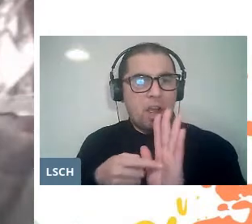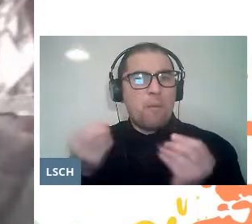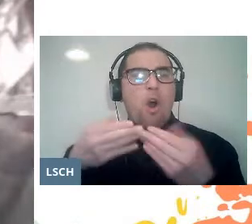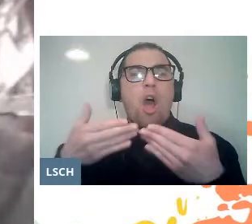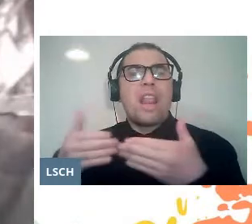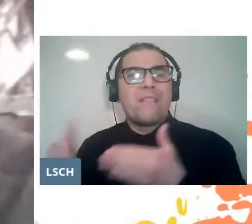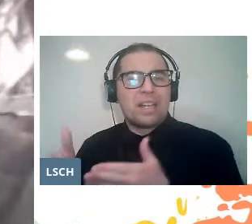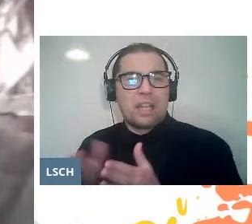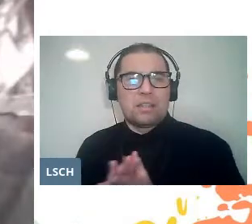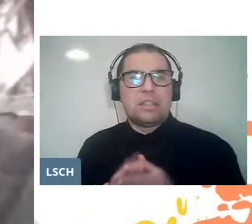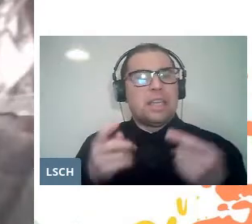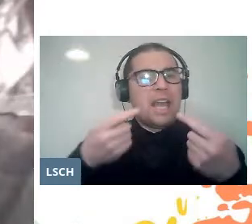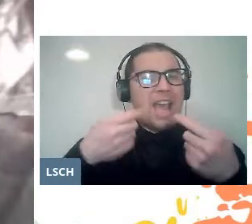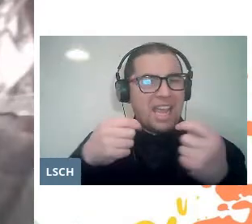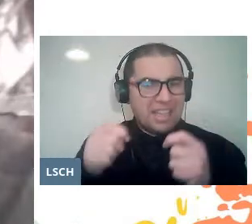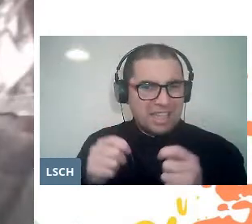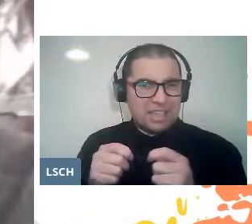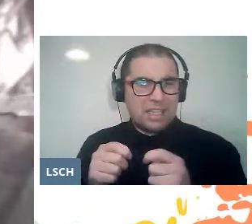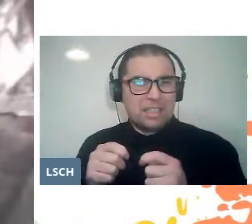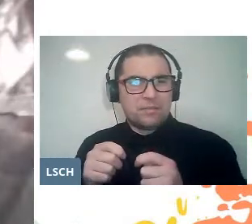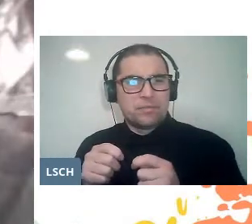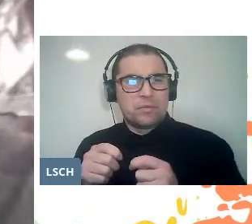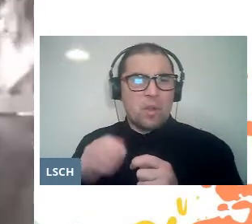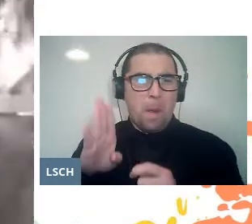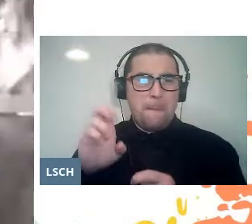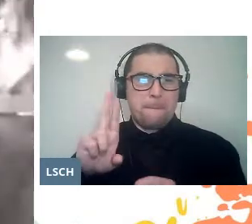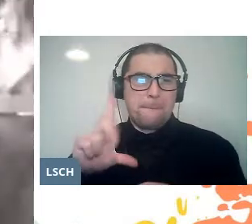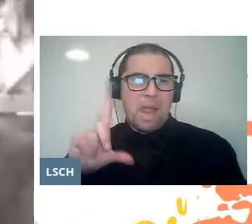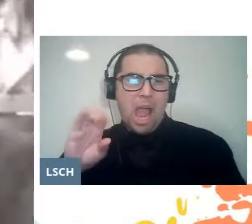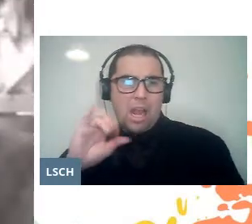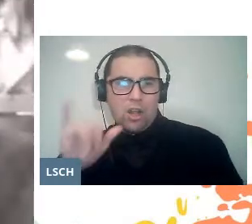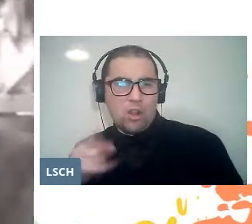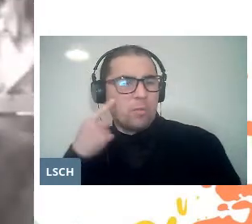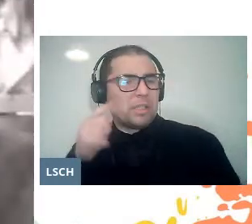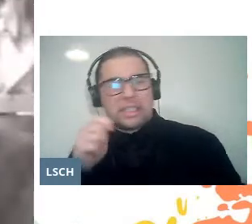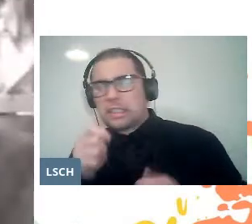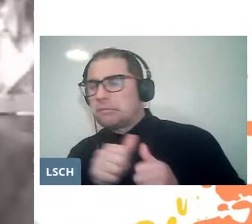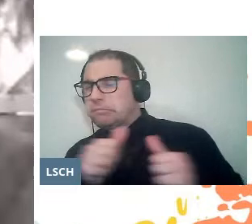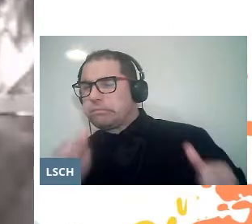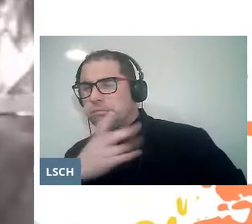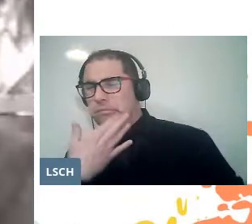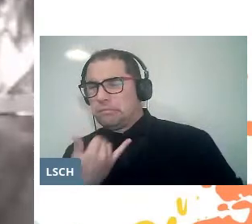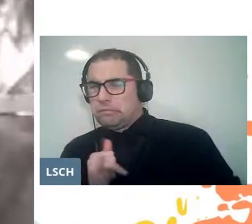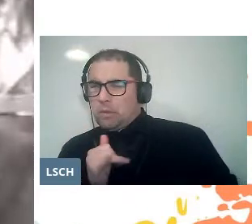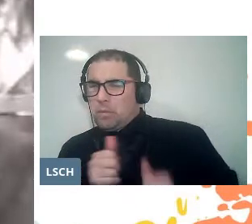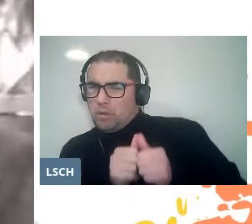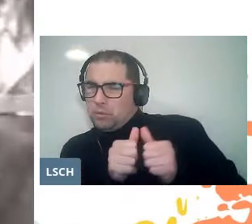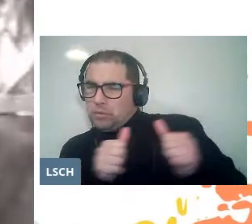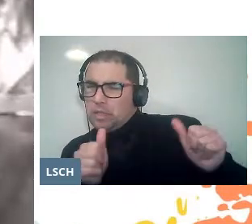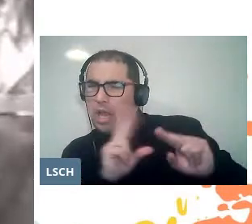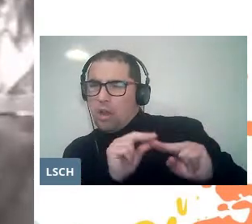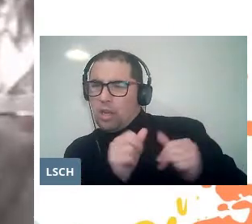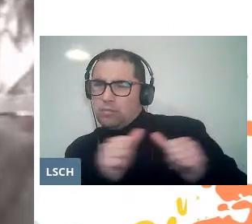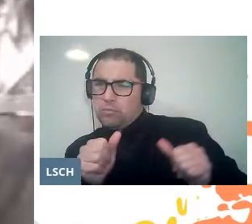and there is a kind of distancing from the formal scheme of the classical symphony in four movements.